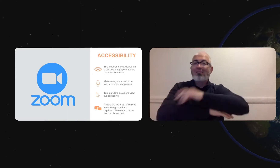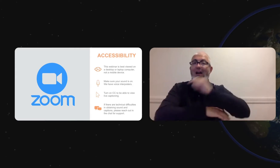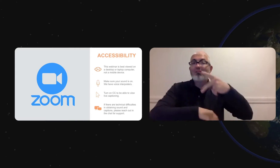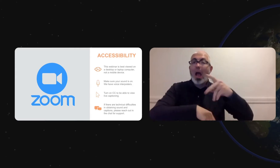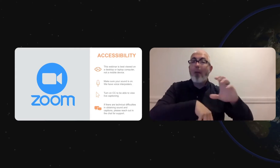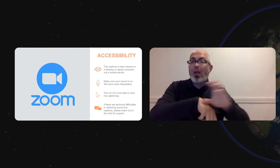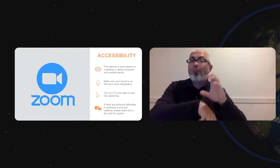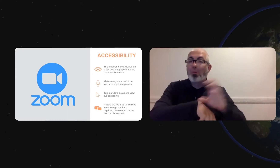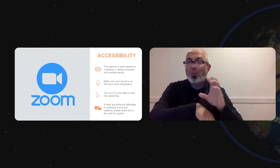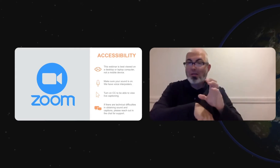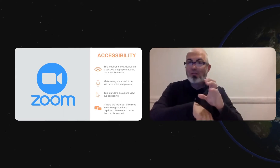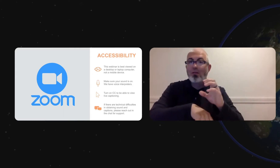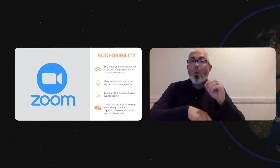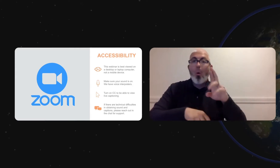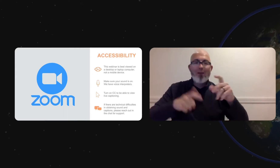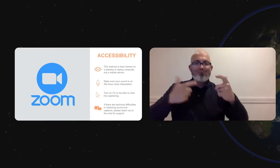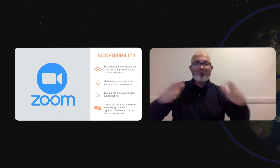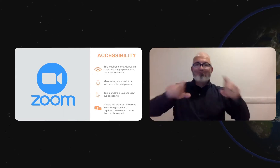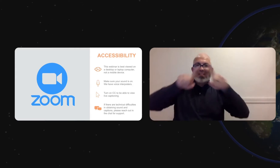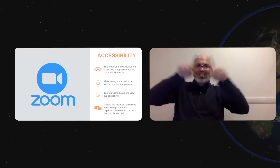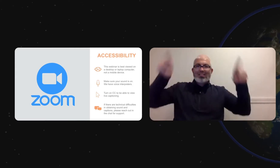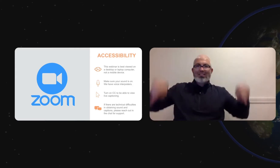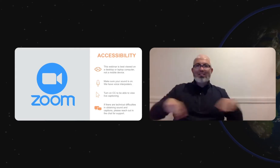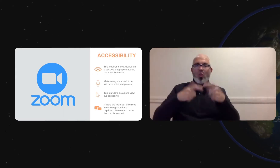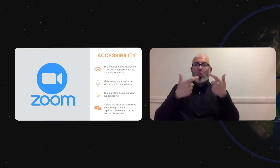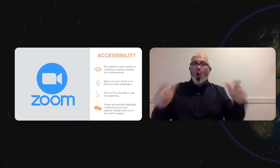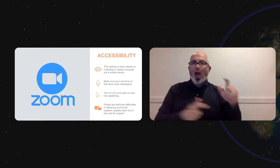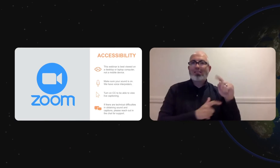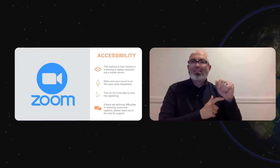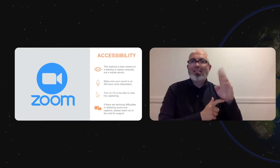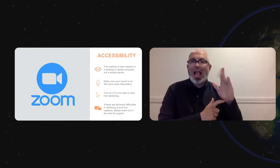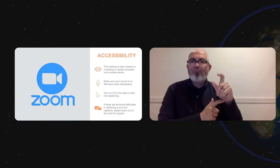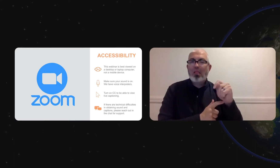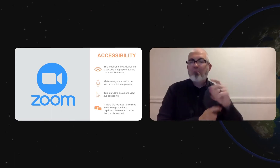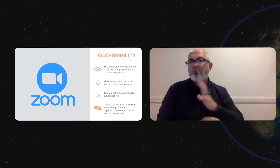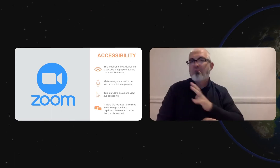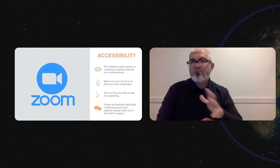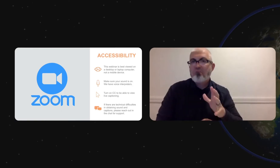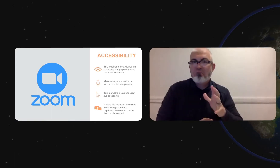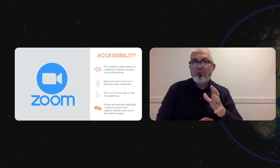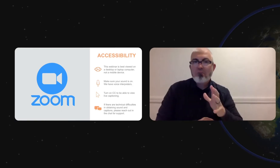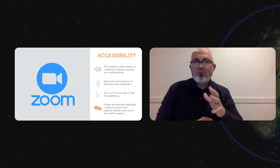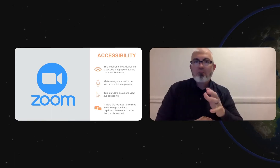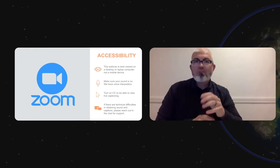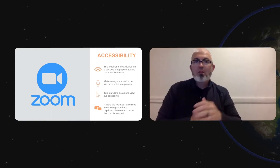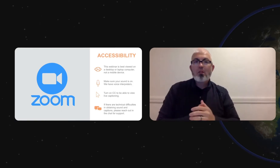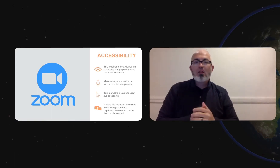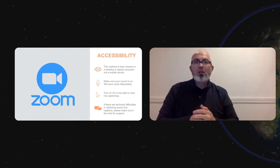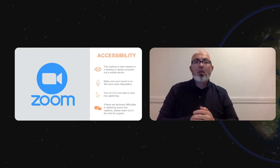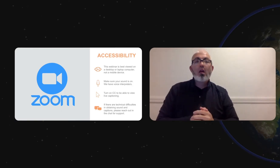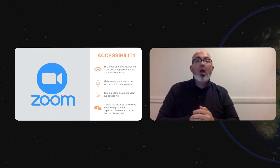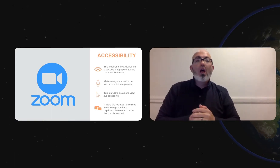You may not see that on a mobile device.